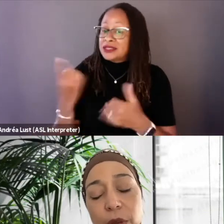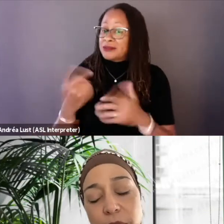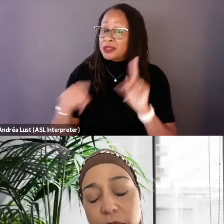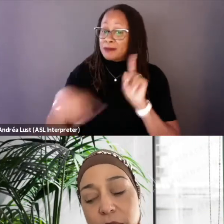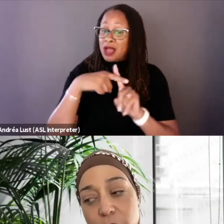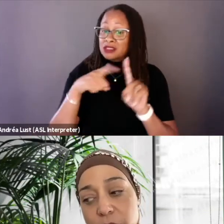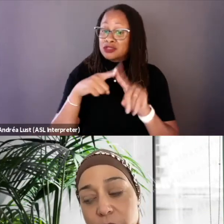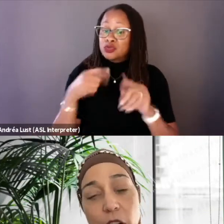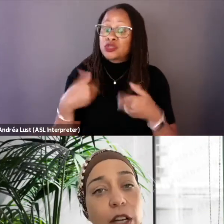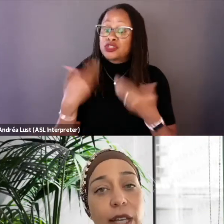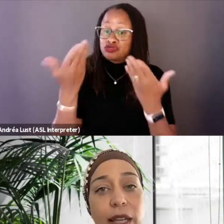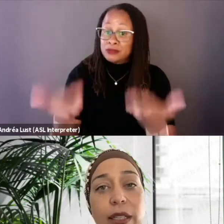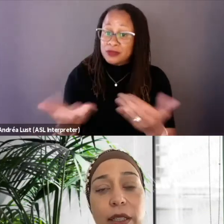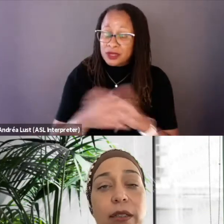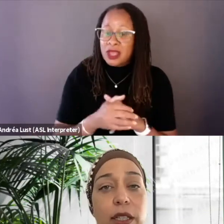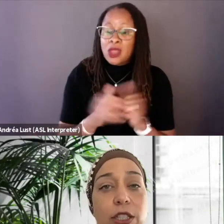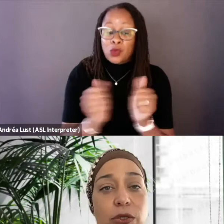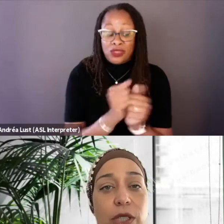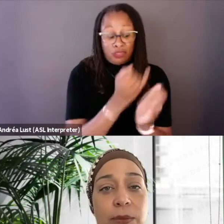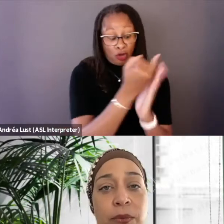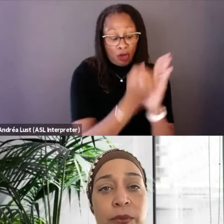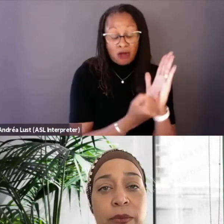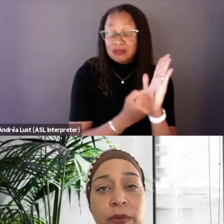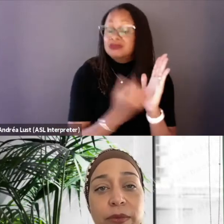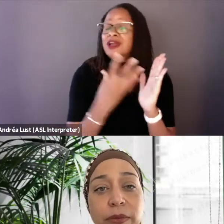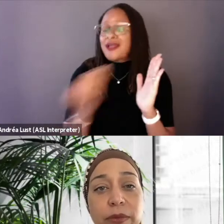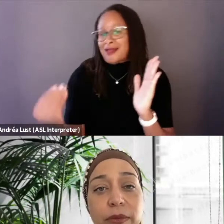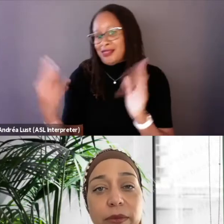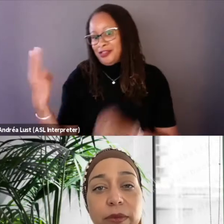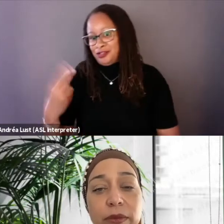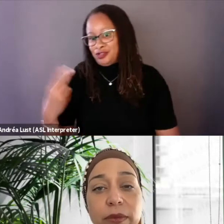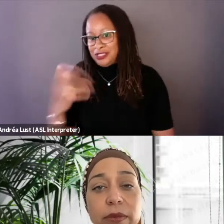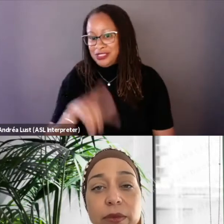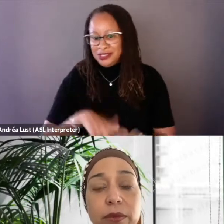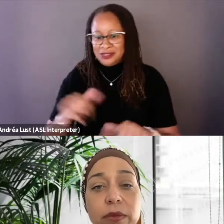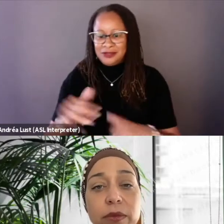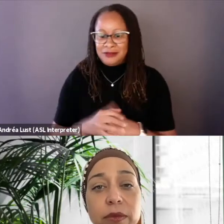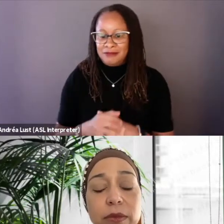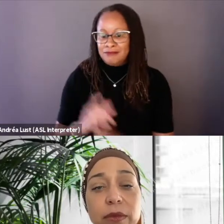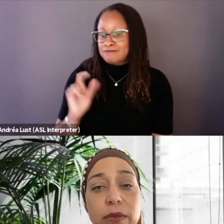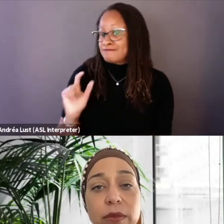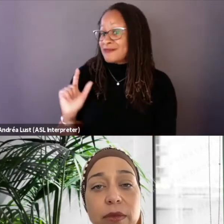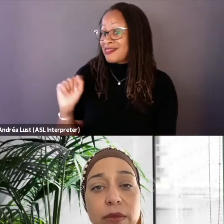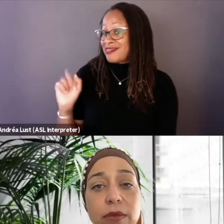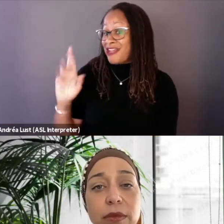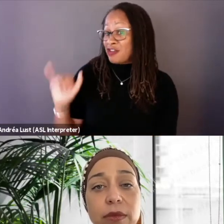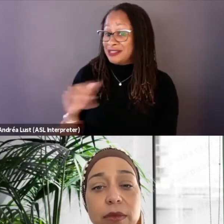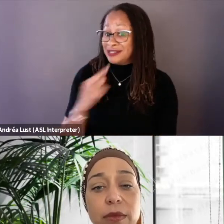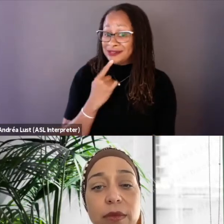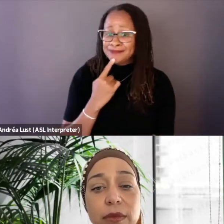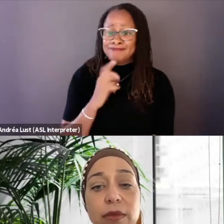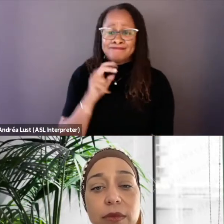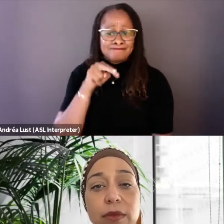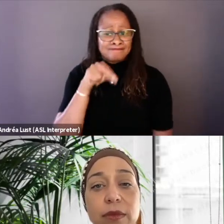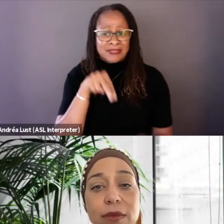both in terms of the art and the history. Yeah. Just talking with some of them about it. I remember just standing there with Gabriel Luna